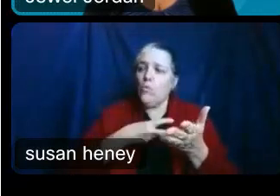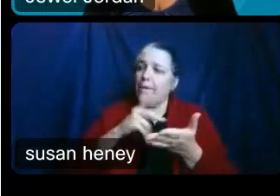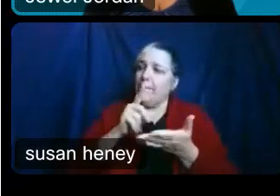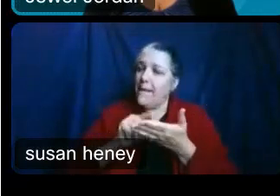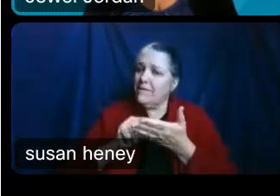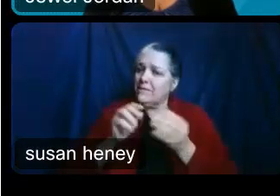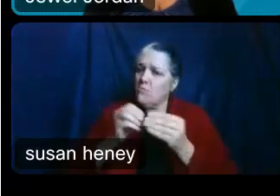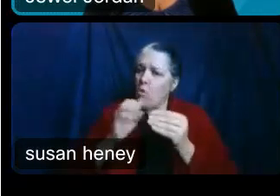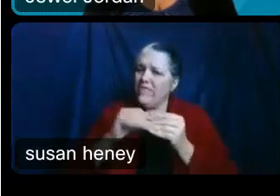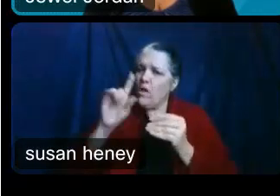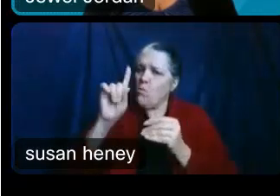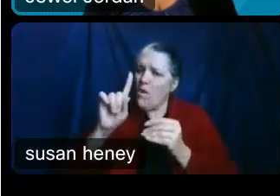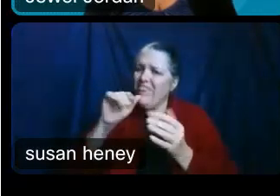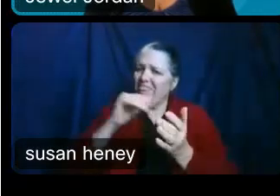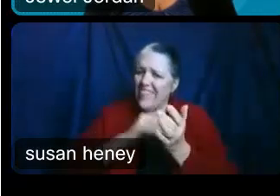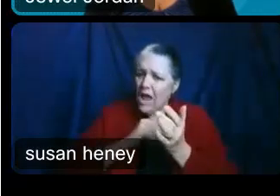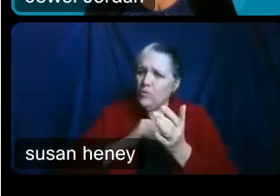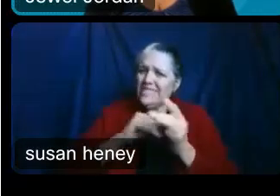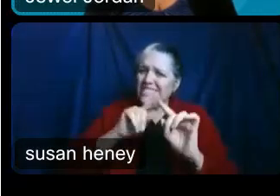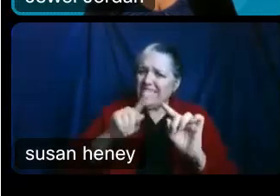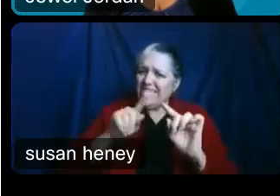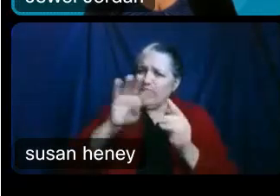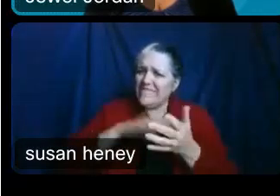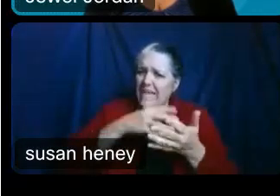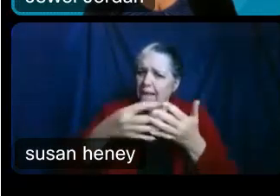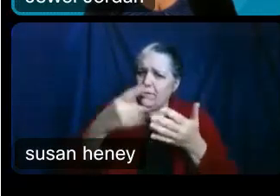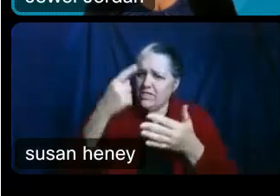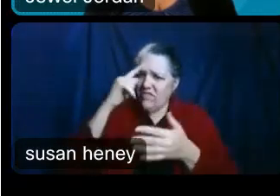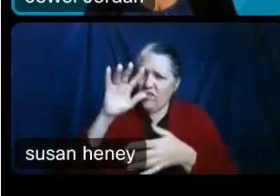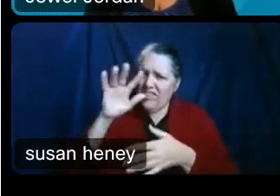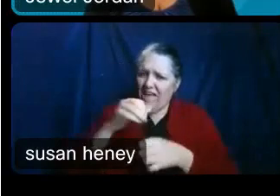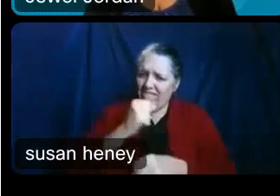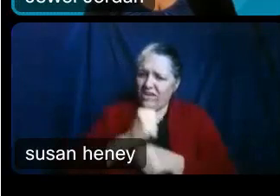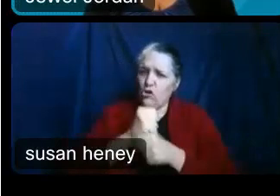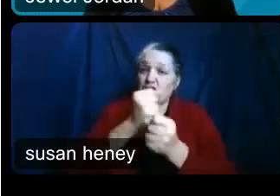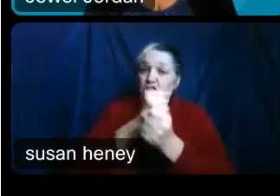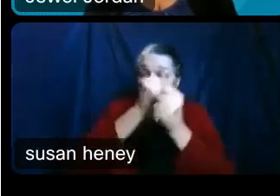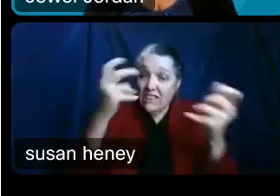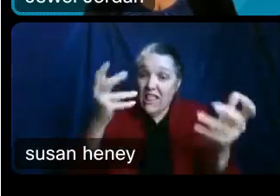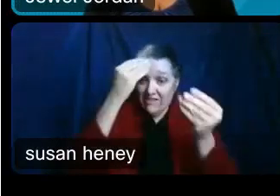tables for the 5-year data. So, there's a lot of material there. But if you're looking